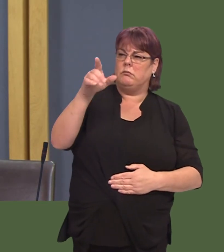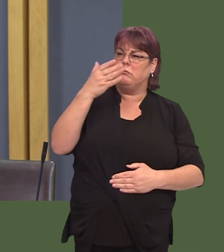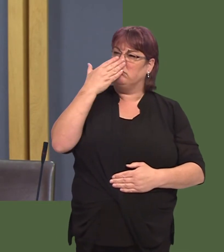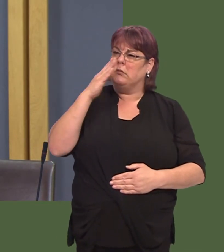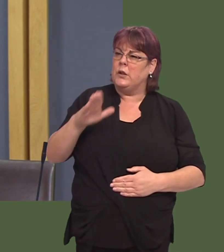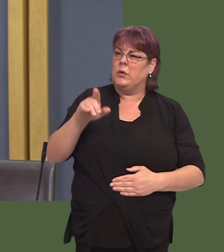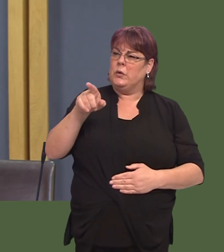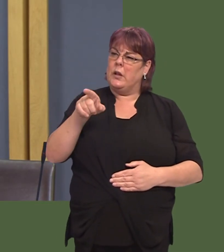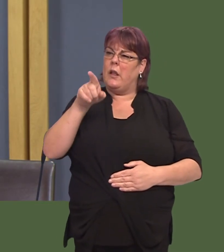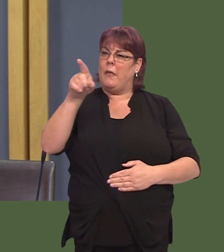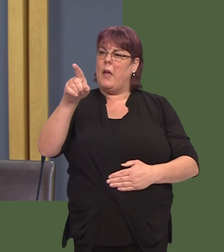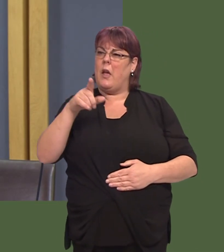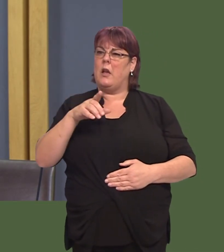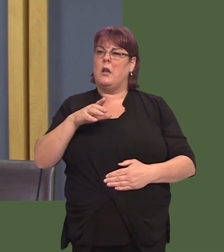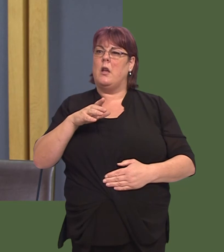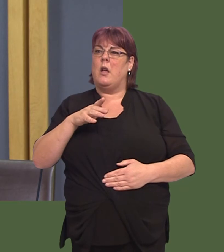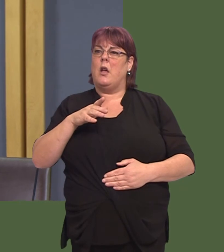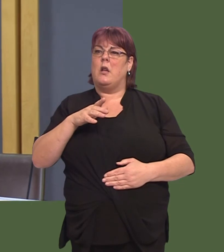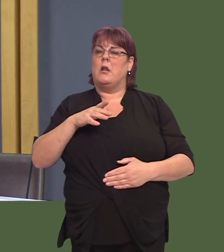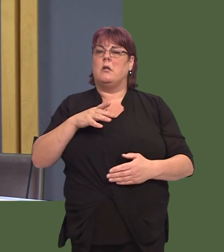to gamble with EU citizensí residency rights.